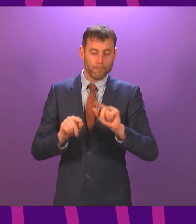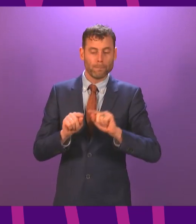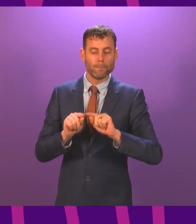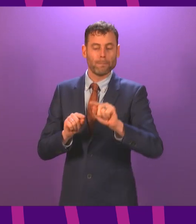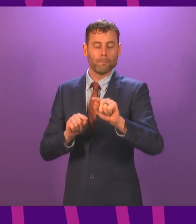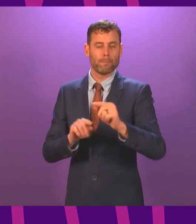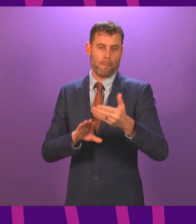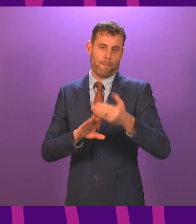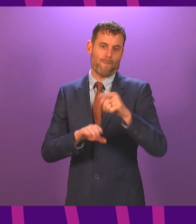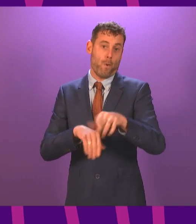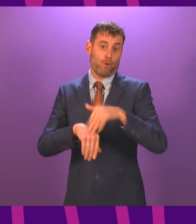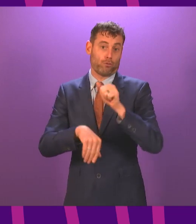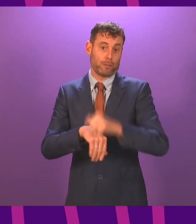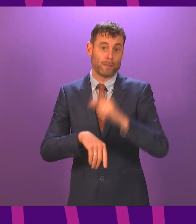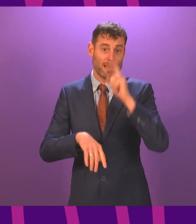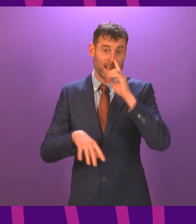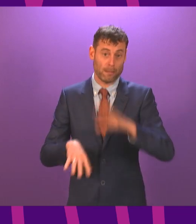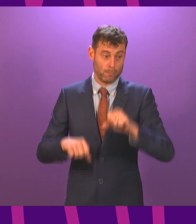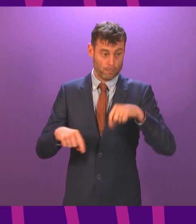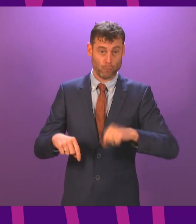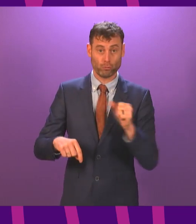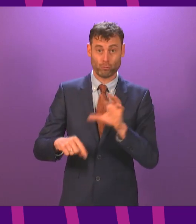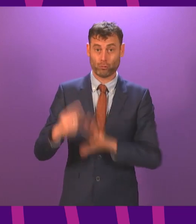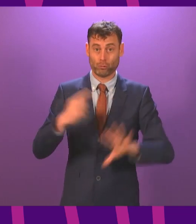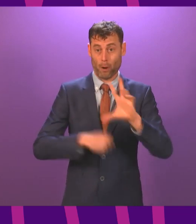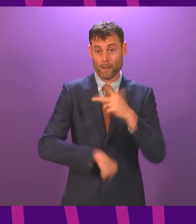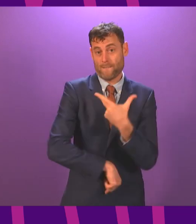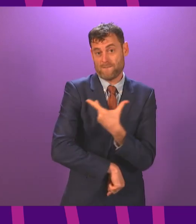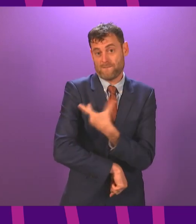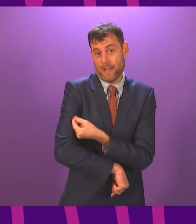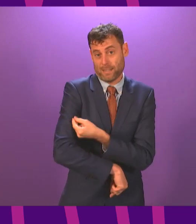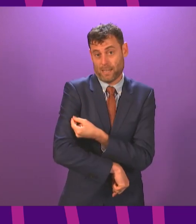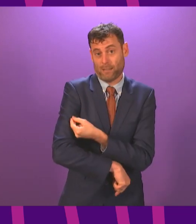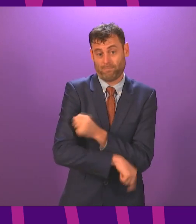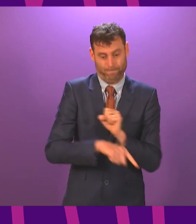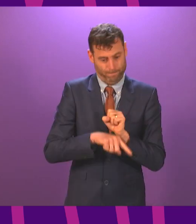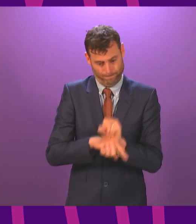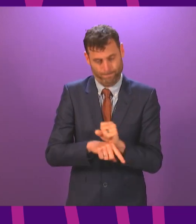Christmas, we will be in a position to start vaccinating people in Scotland against Covid.